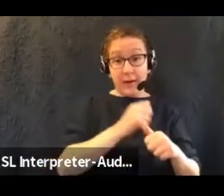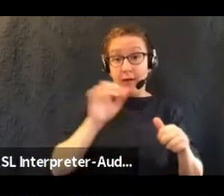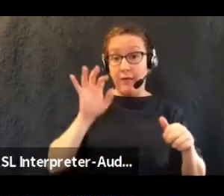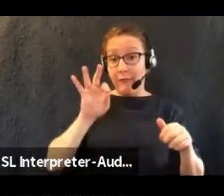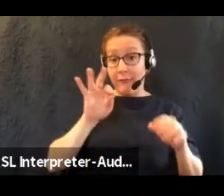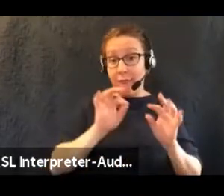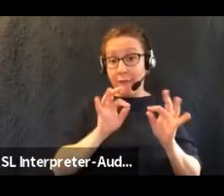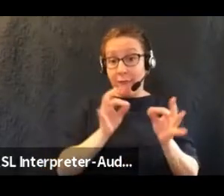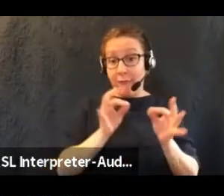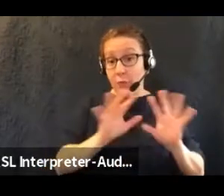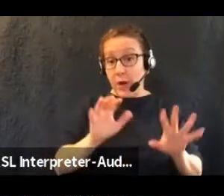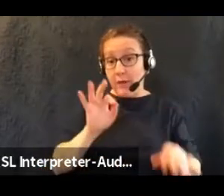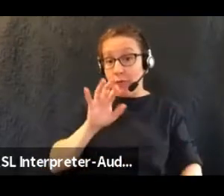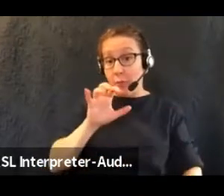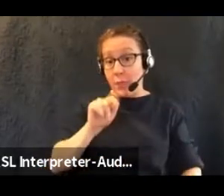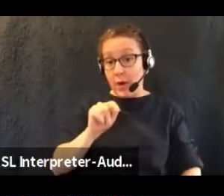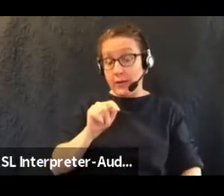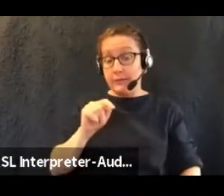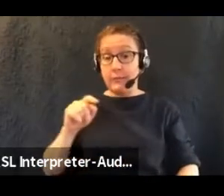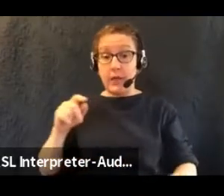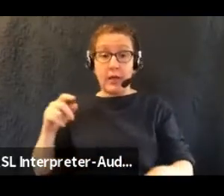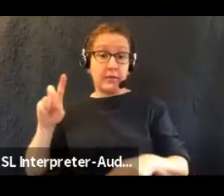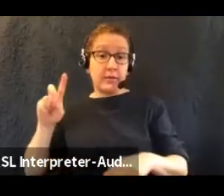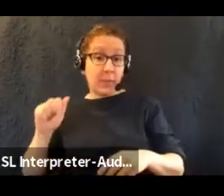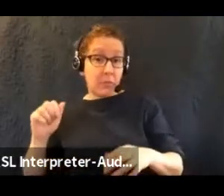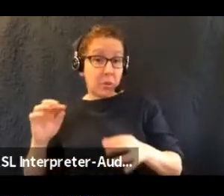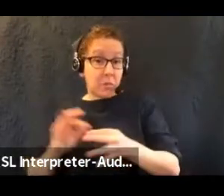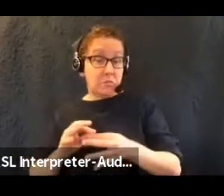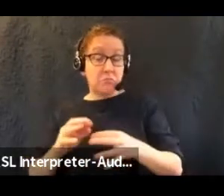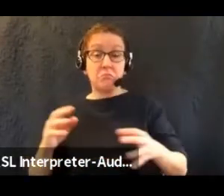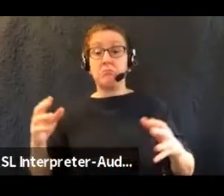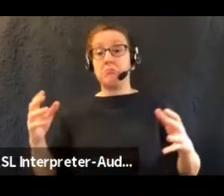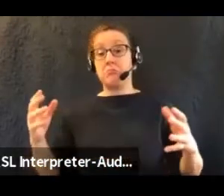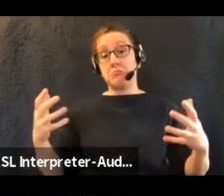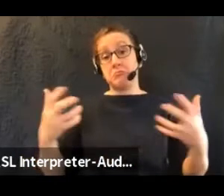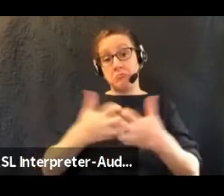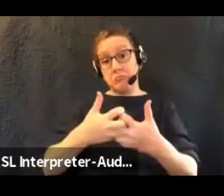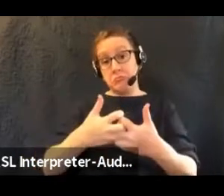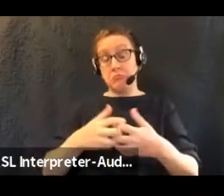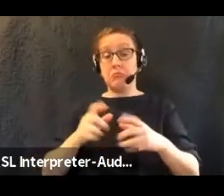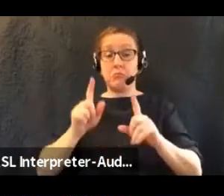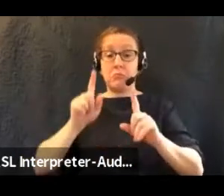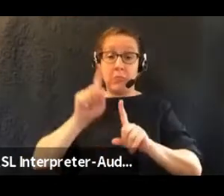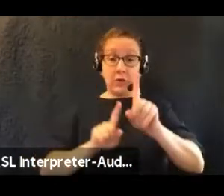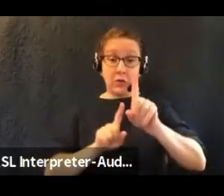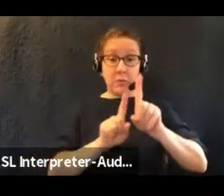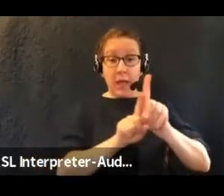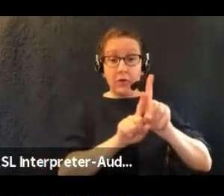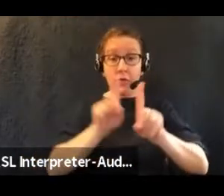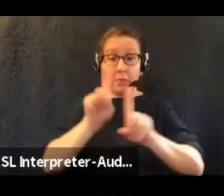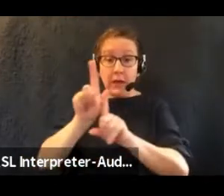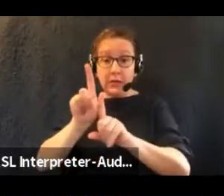and set up mentor mentee relationships and build a connection for alumni who come back